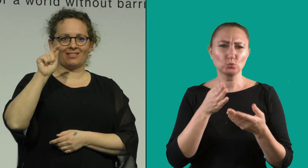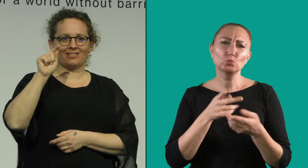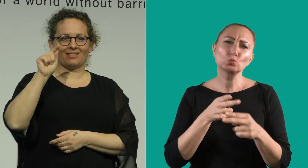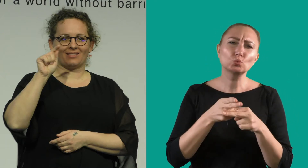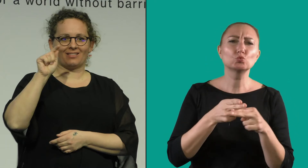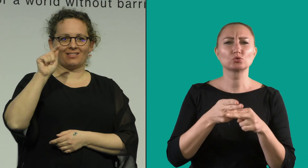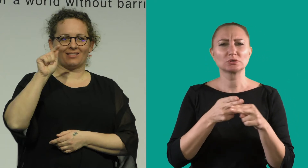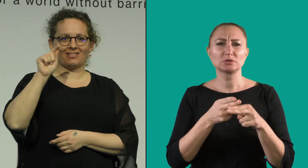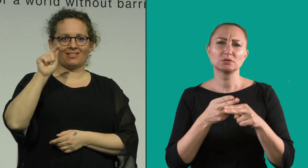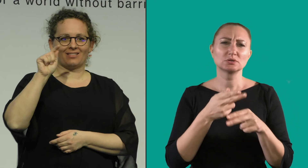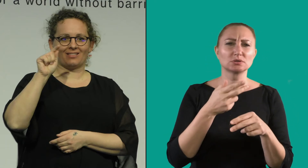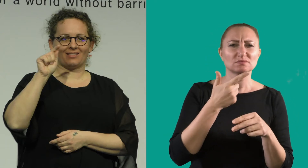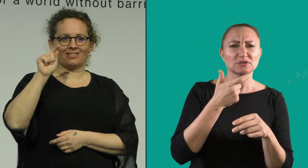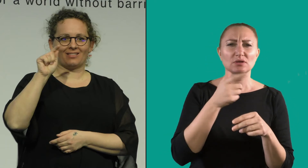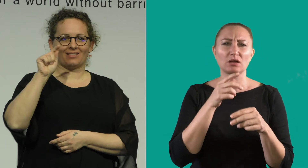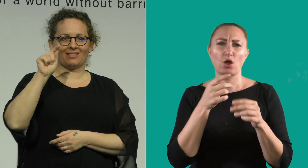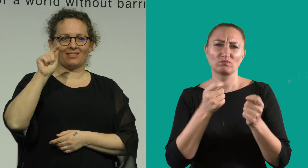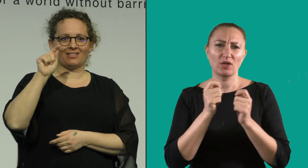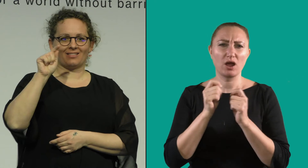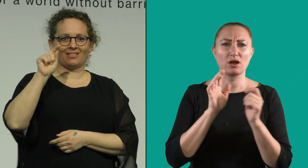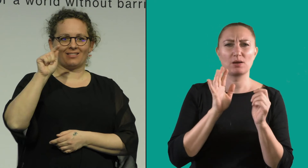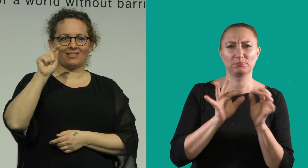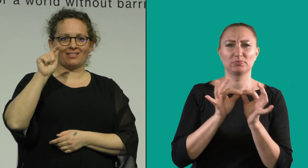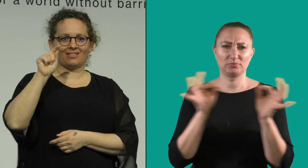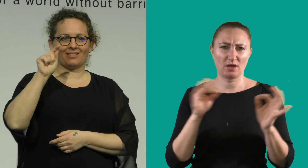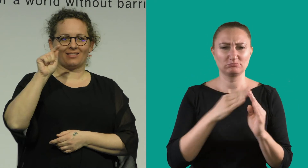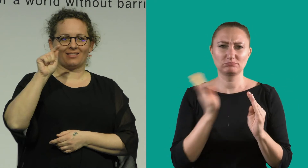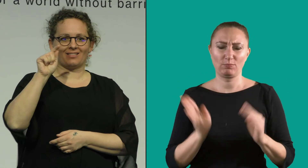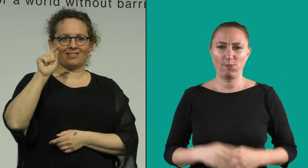On average, I have two interpretation assignments per day.